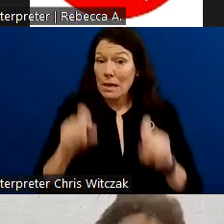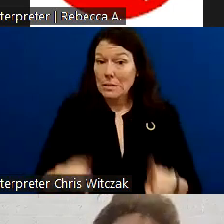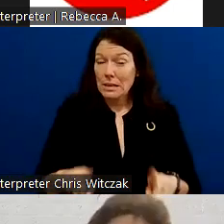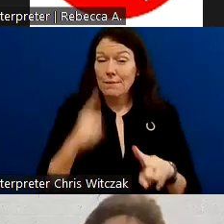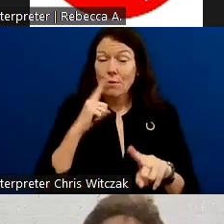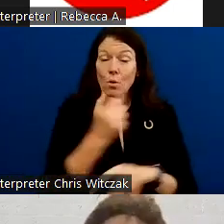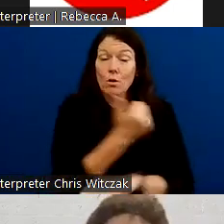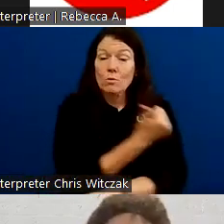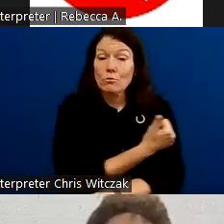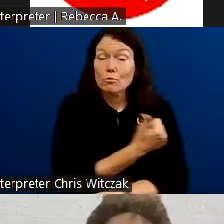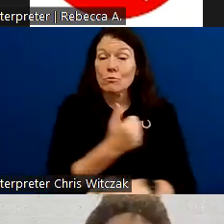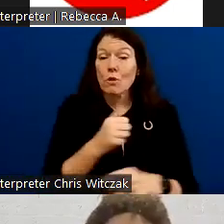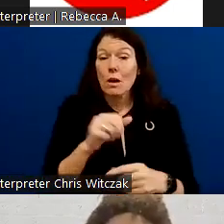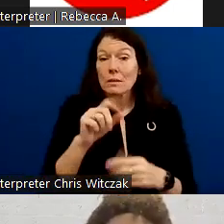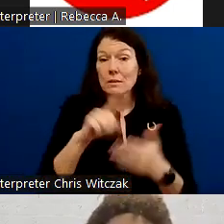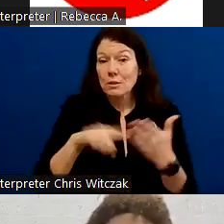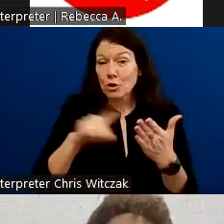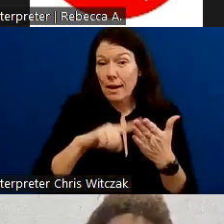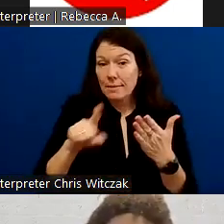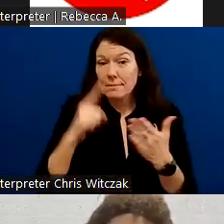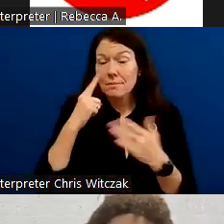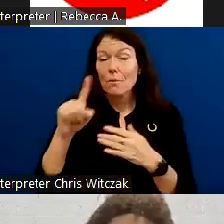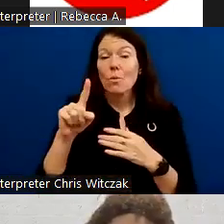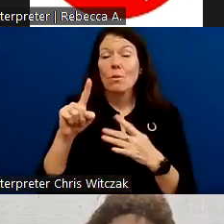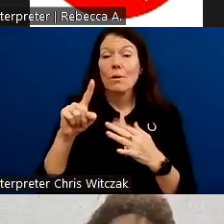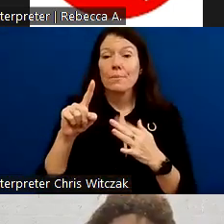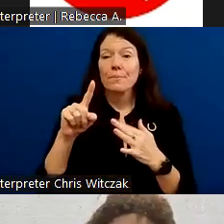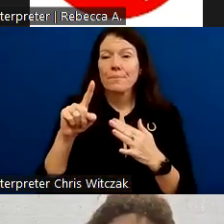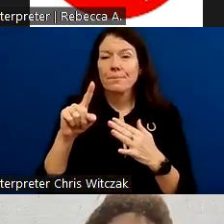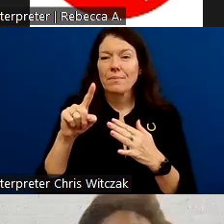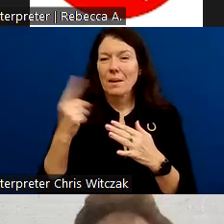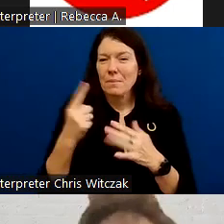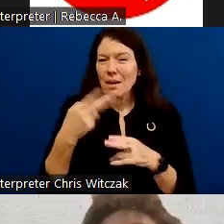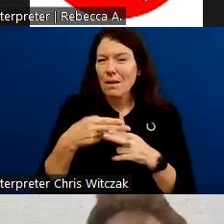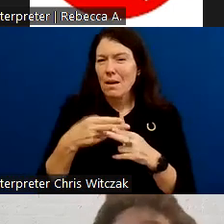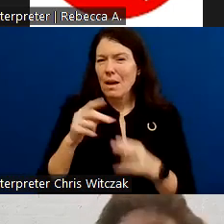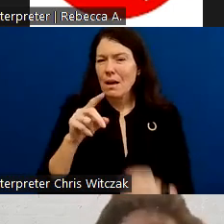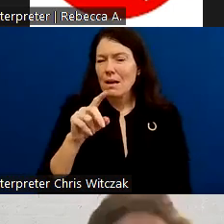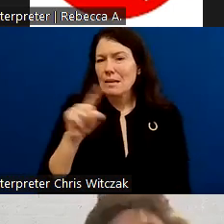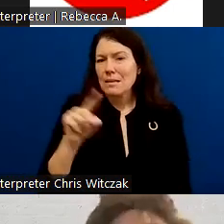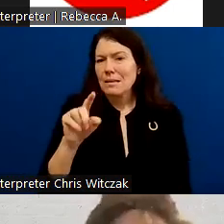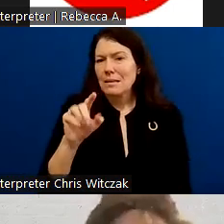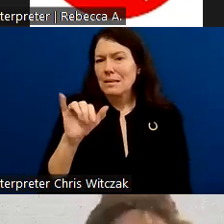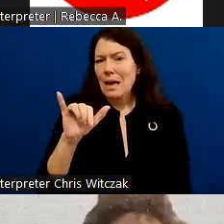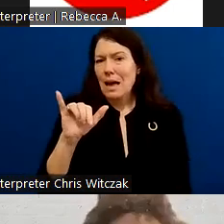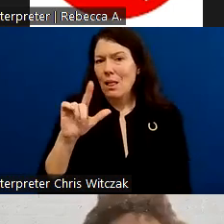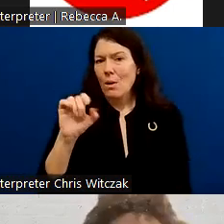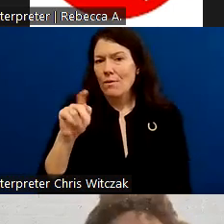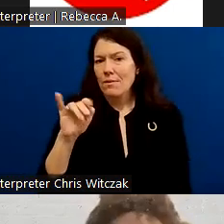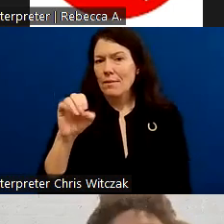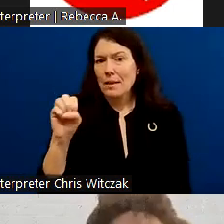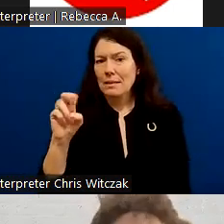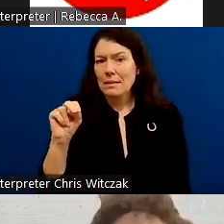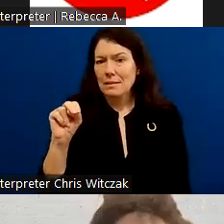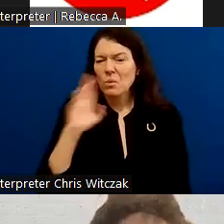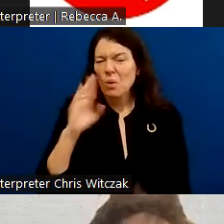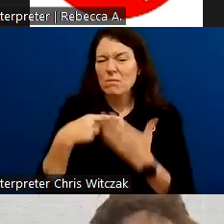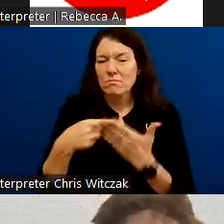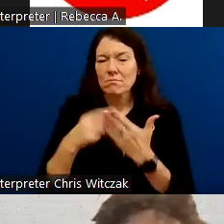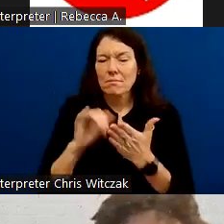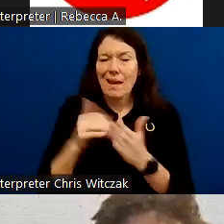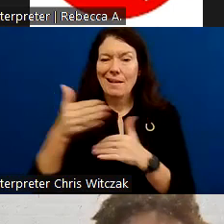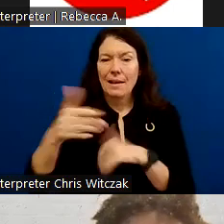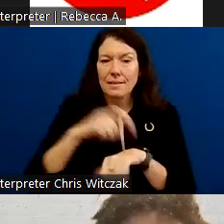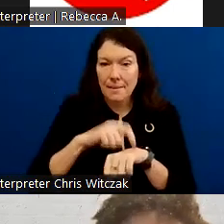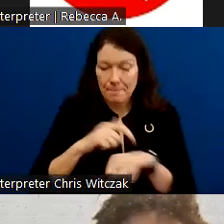uh coming out for um a substance called xylazine and we will talk more about that um in our